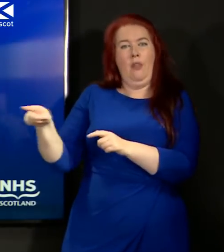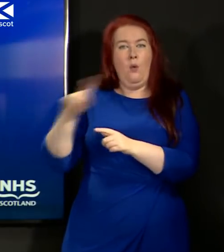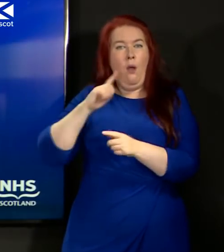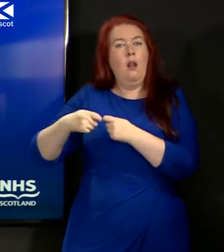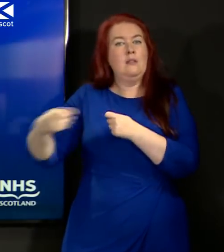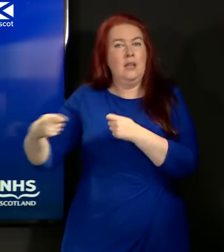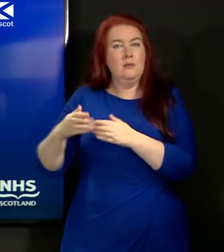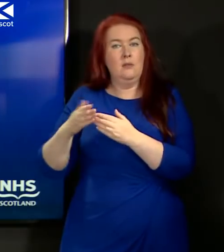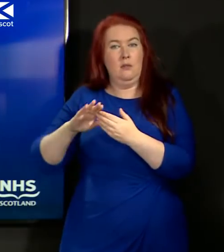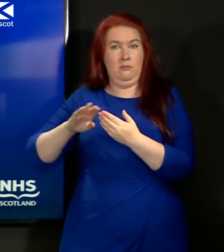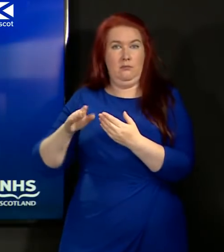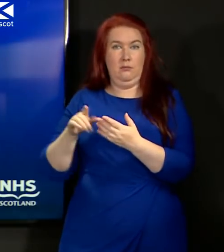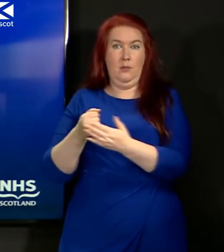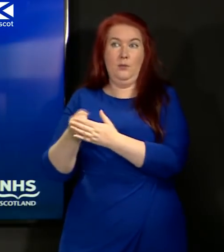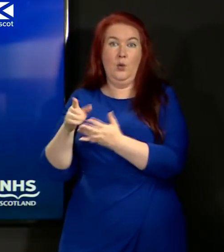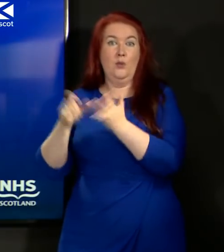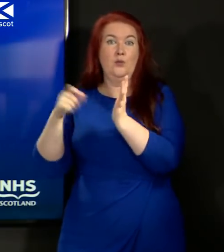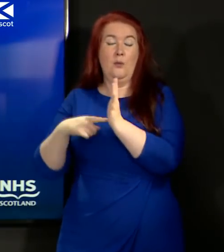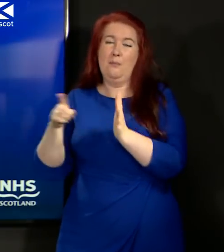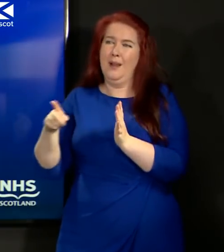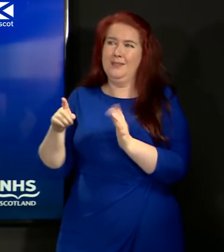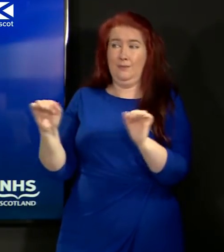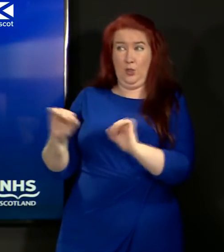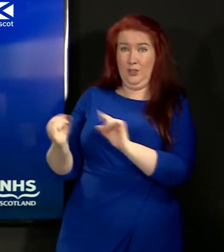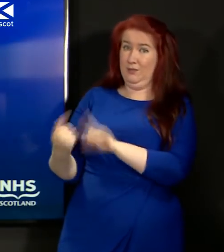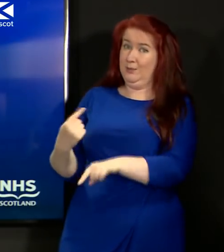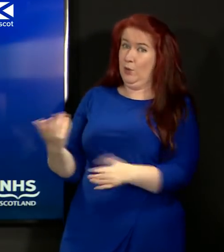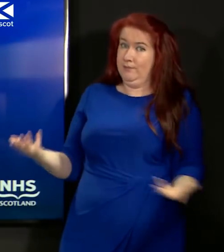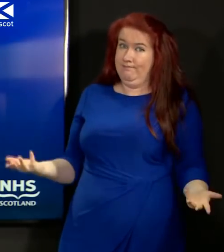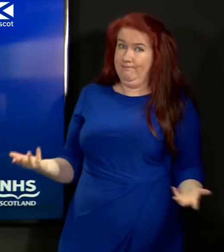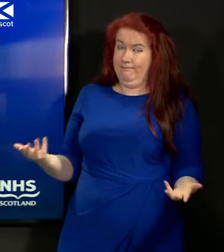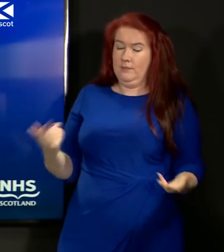But we have yet to have a response, but I think we still need to make the case, particularly